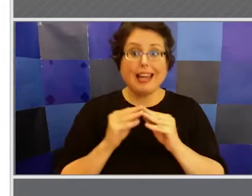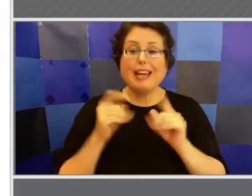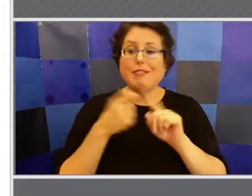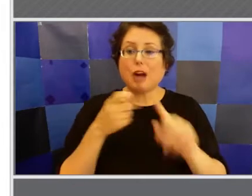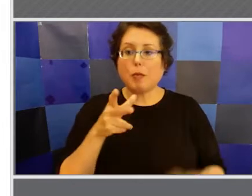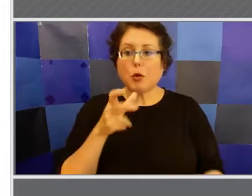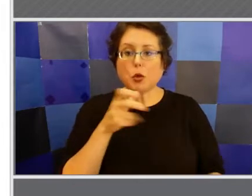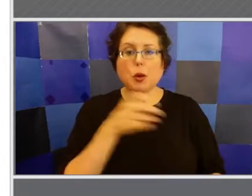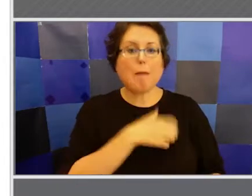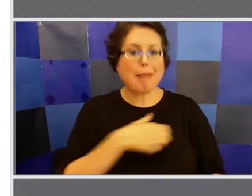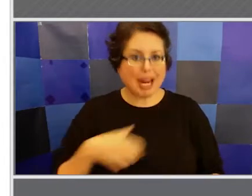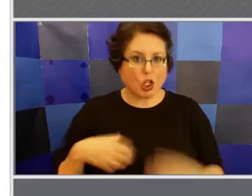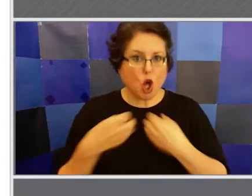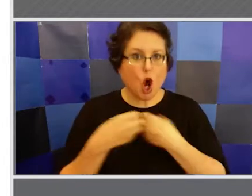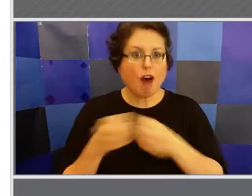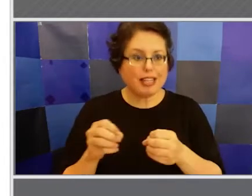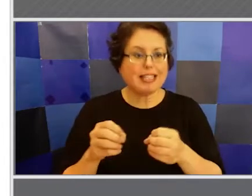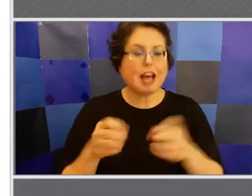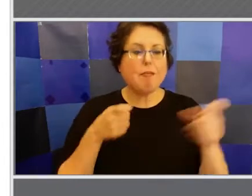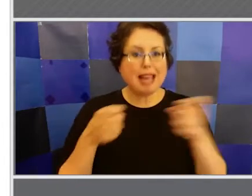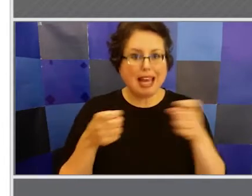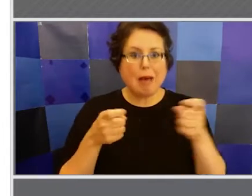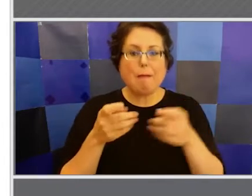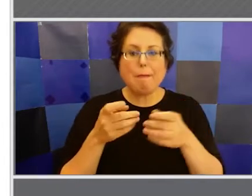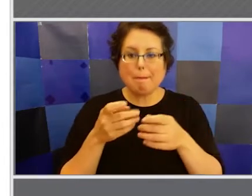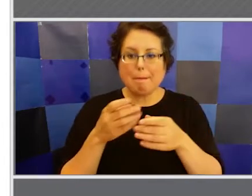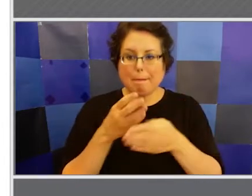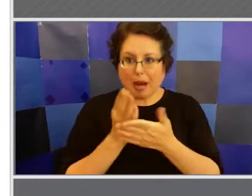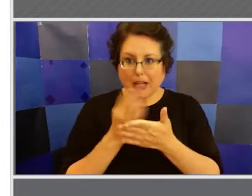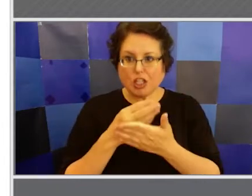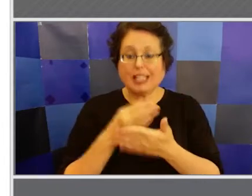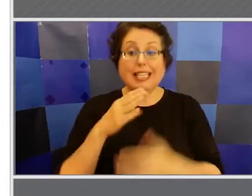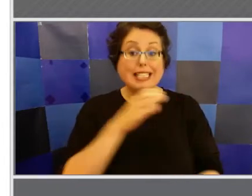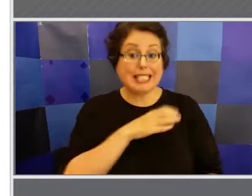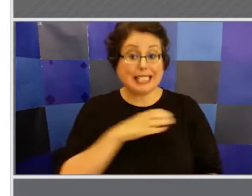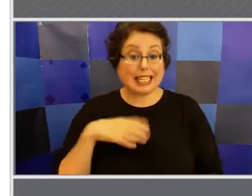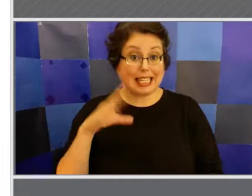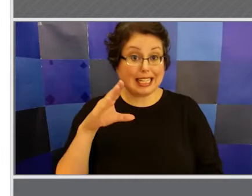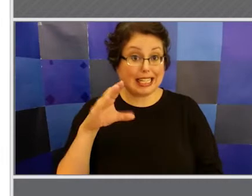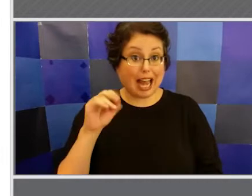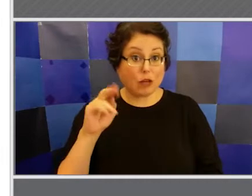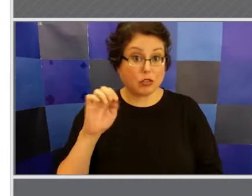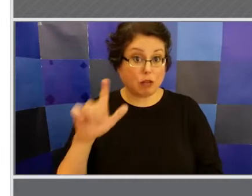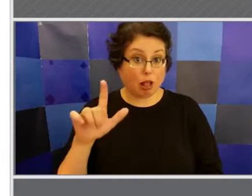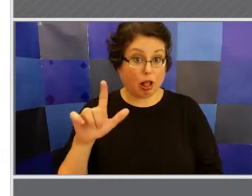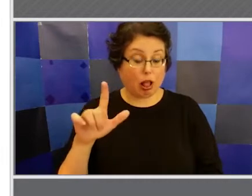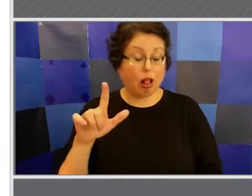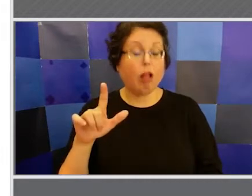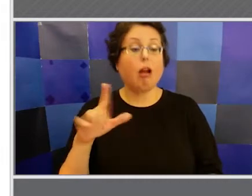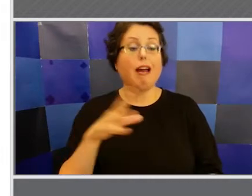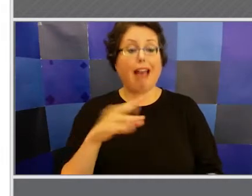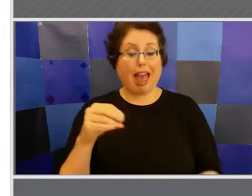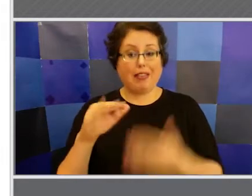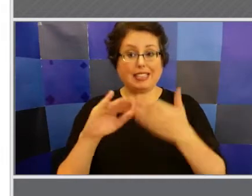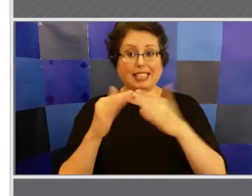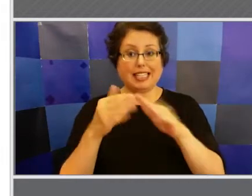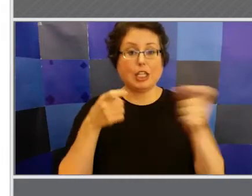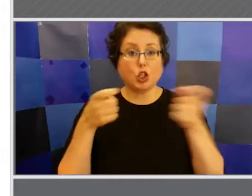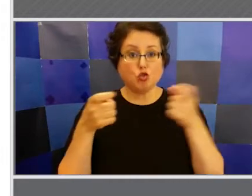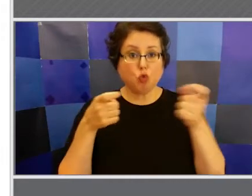of Management and Budget City Council, the council budget office, and the city controllers